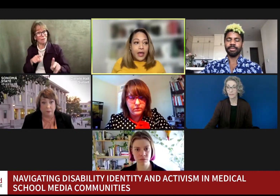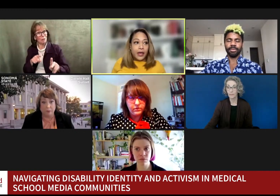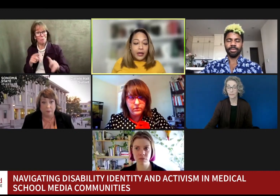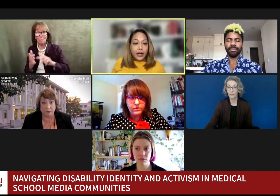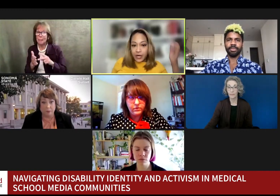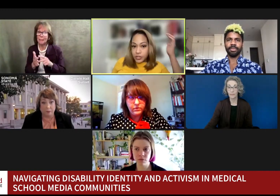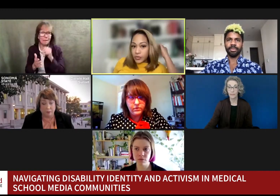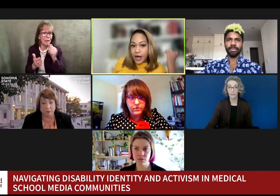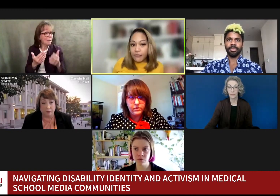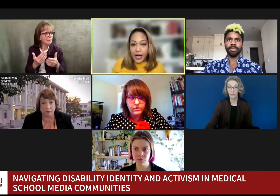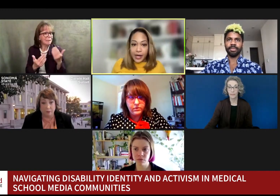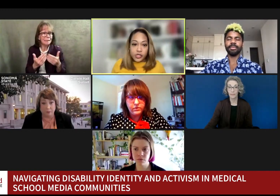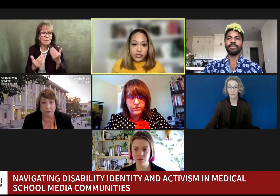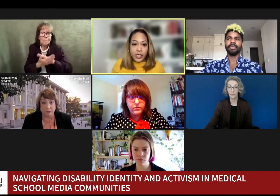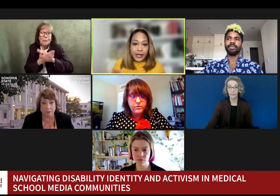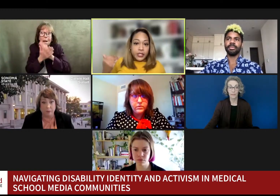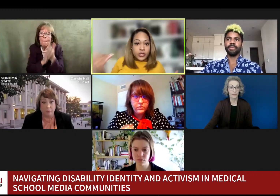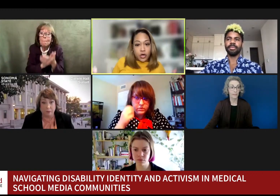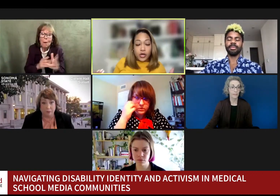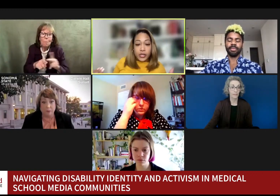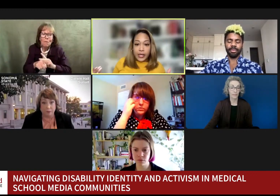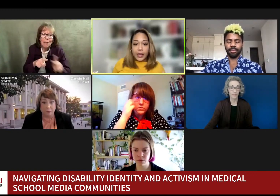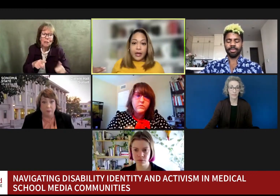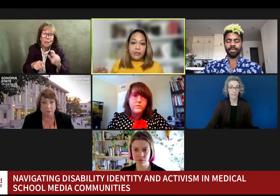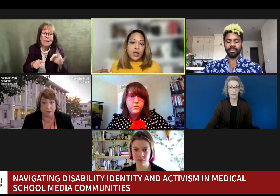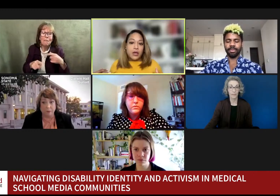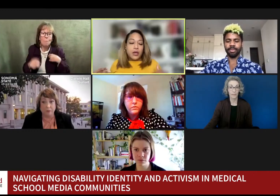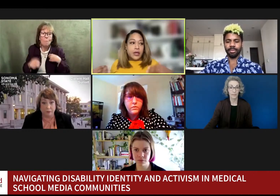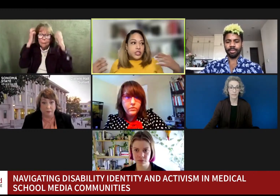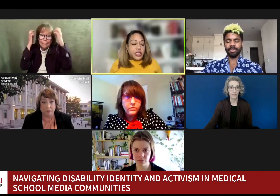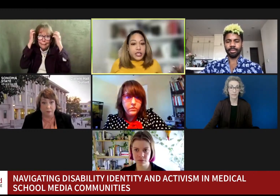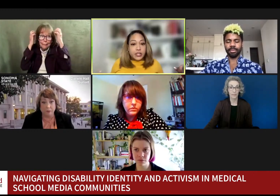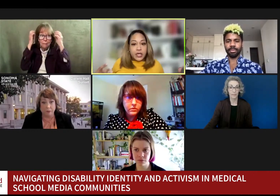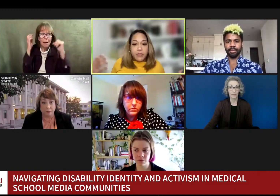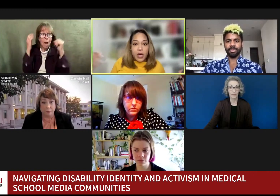And if I don't have my hairs straight and it's curly, and I'm in jeans and